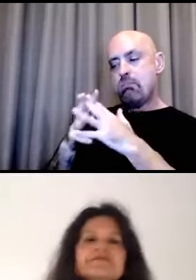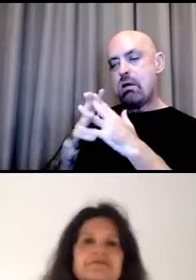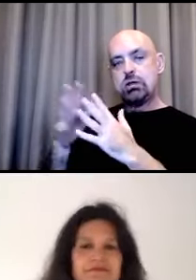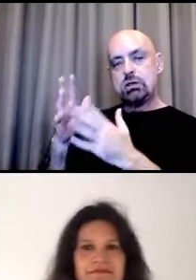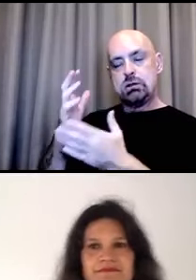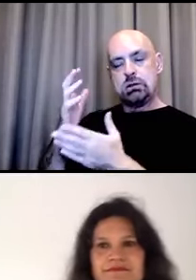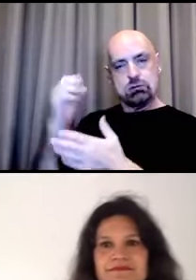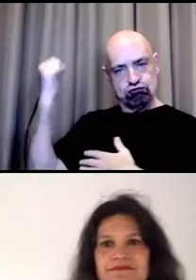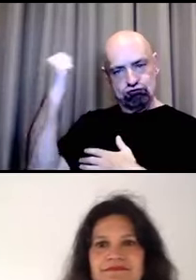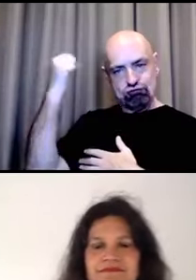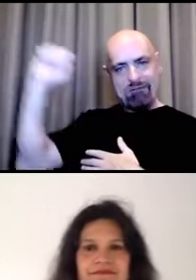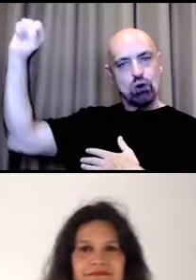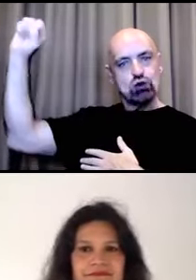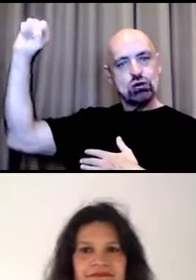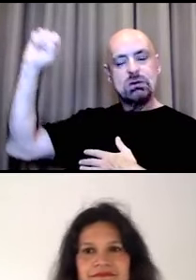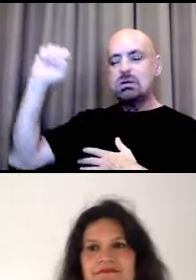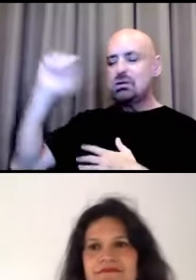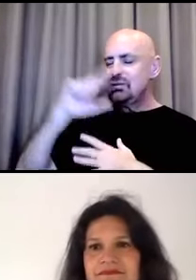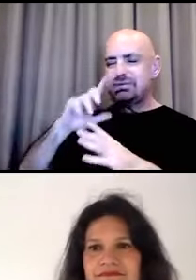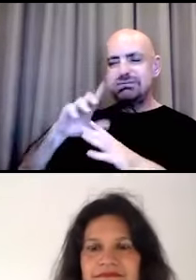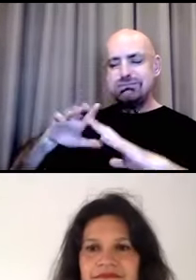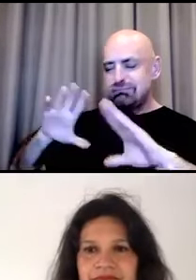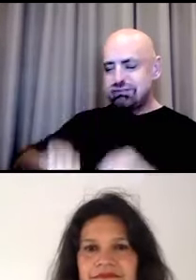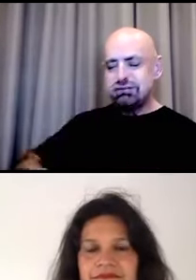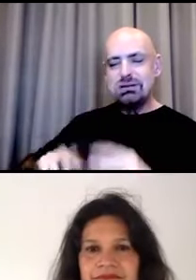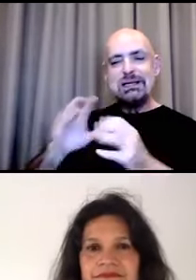stances are you a ble to elaborate on that?